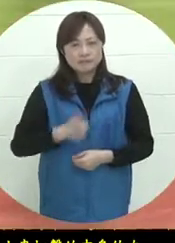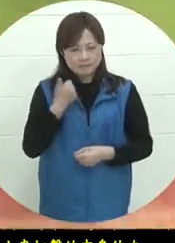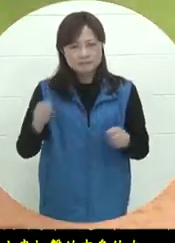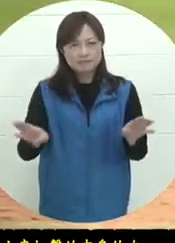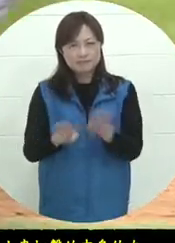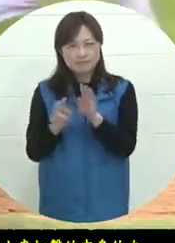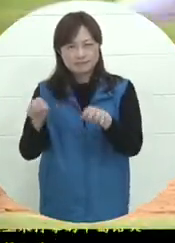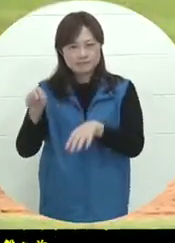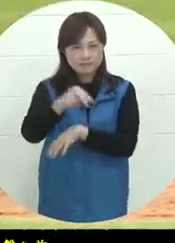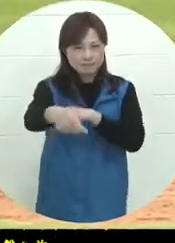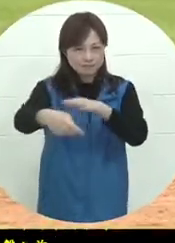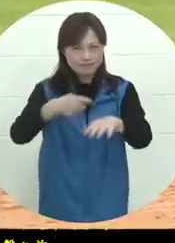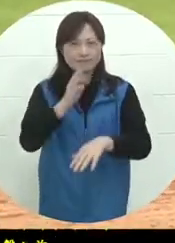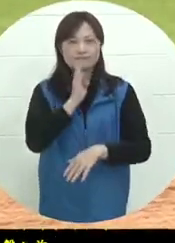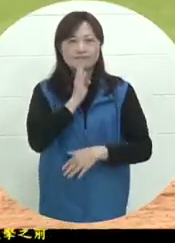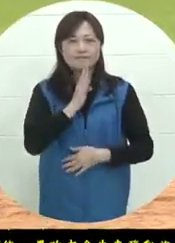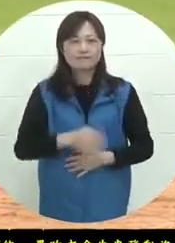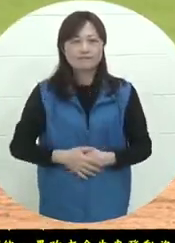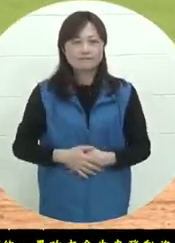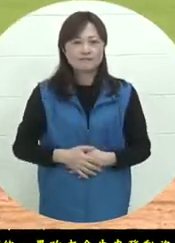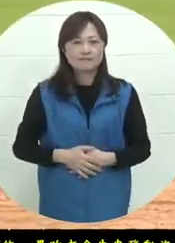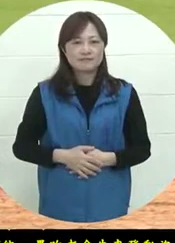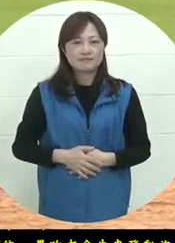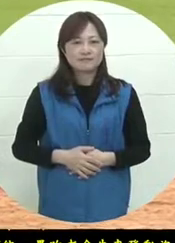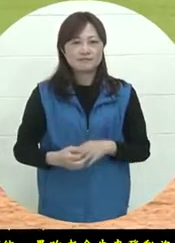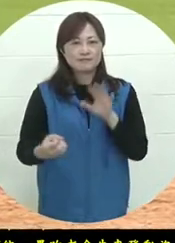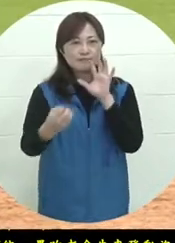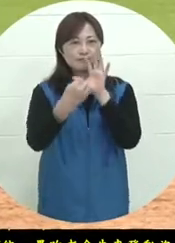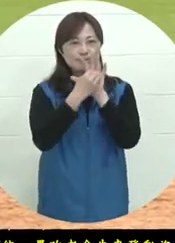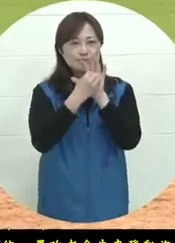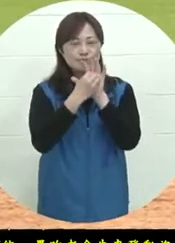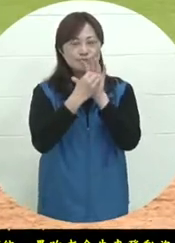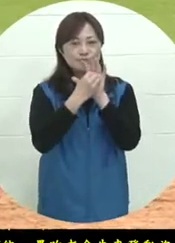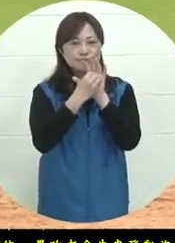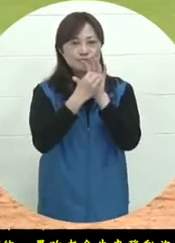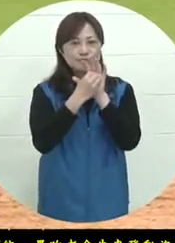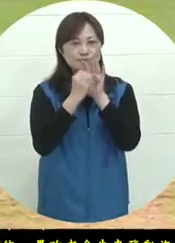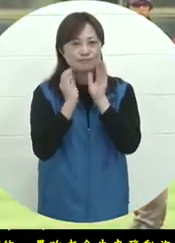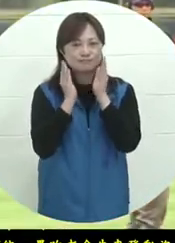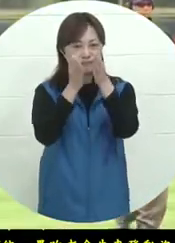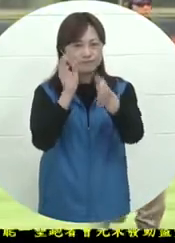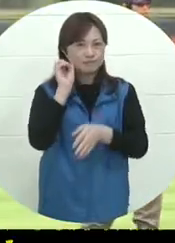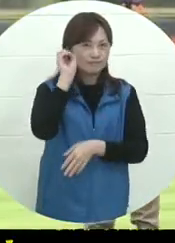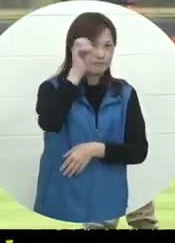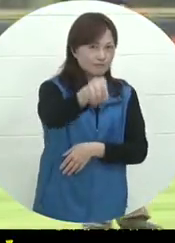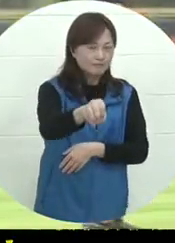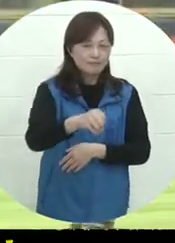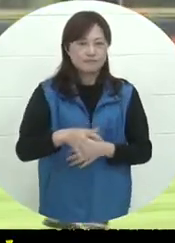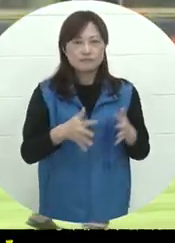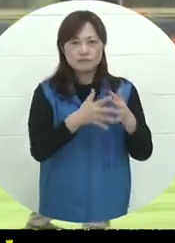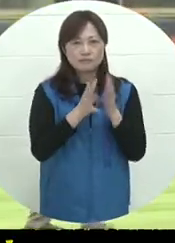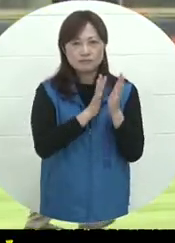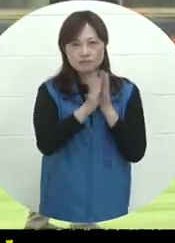At this time, the catcher passed the ball to second base, and the American team did not